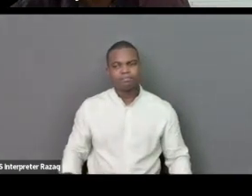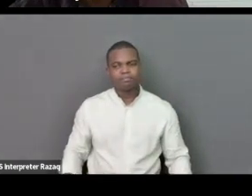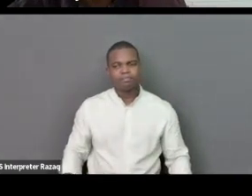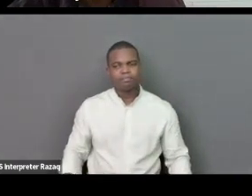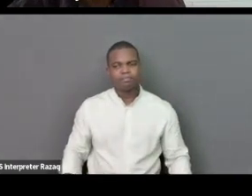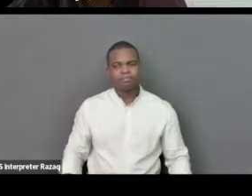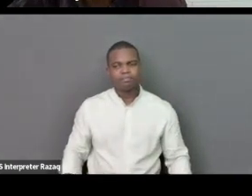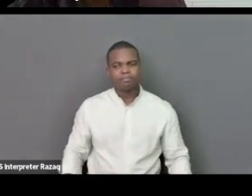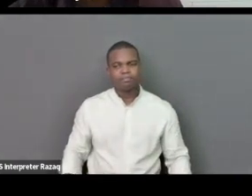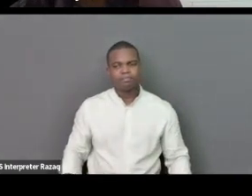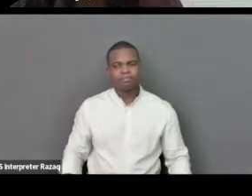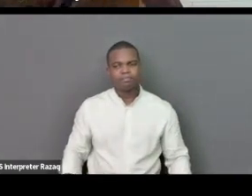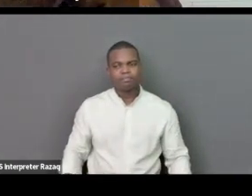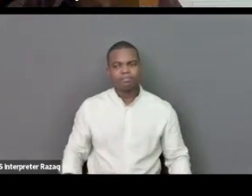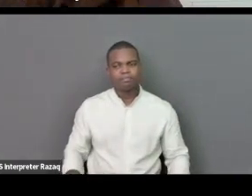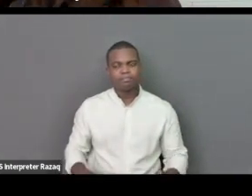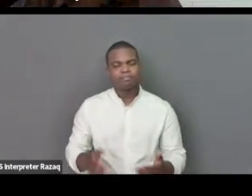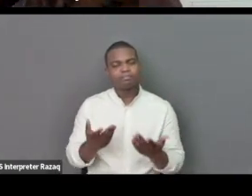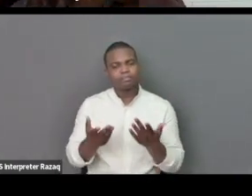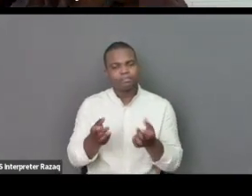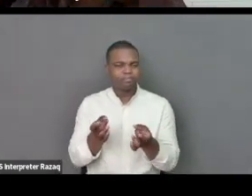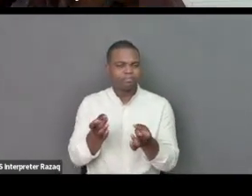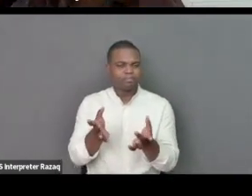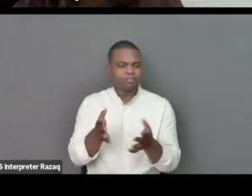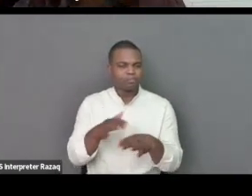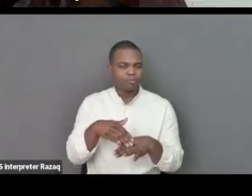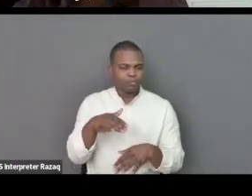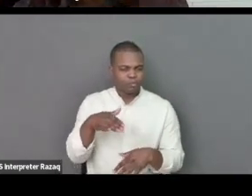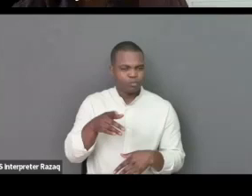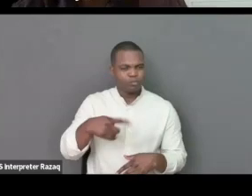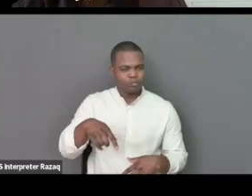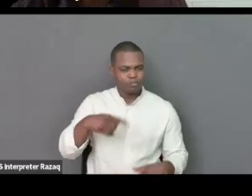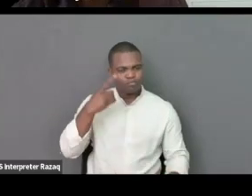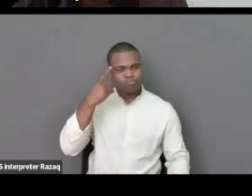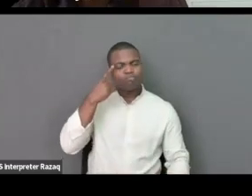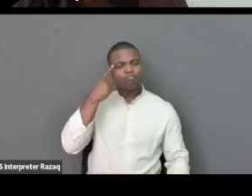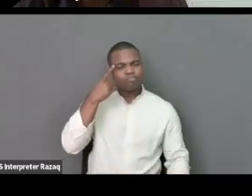appropriate or easiest for them to use. This